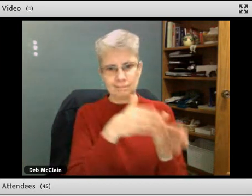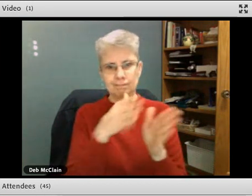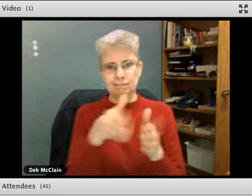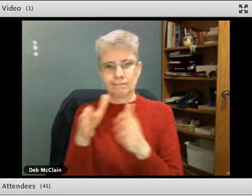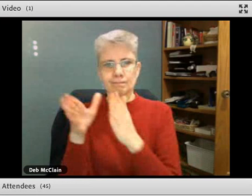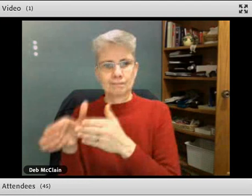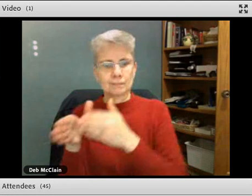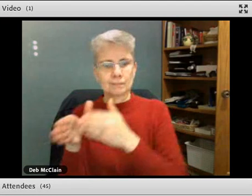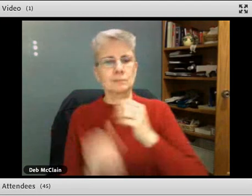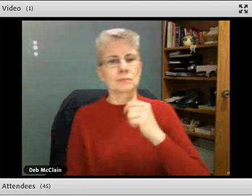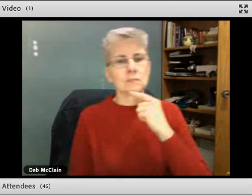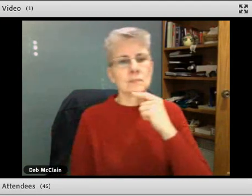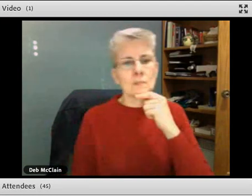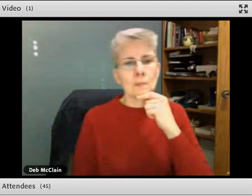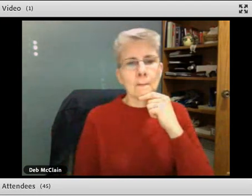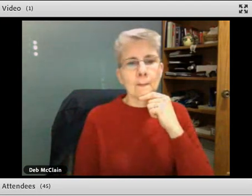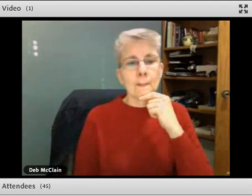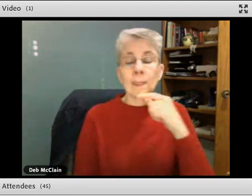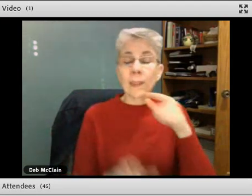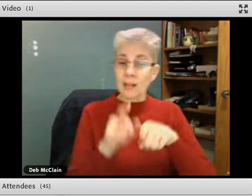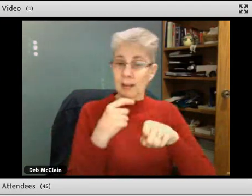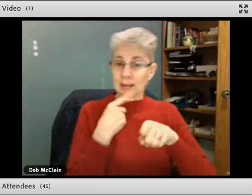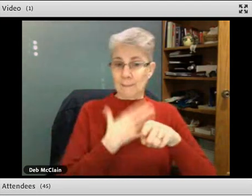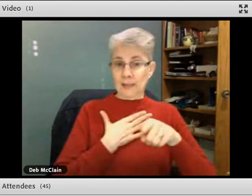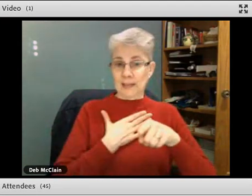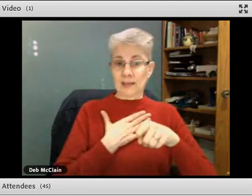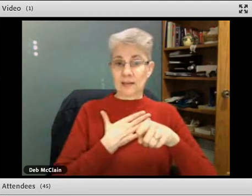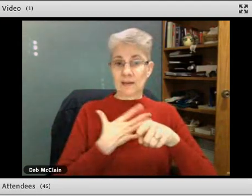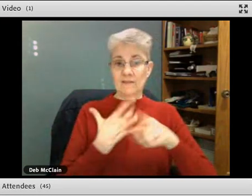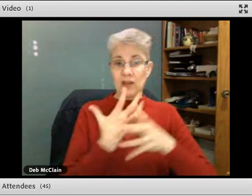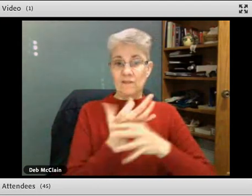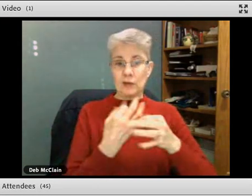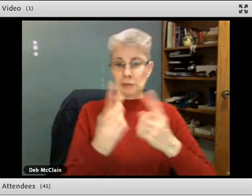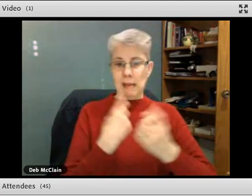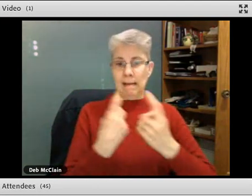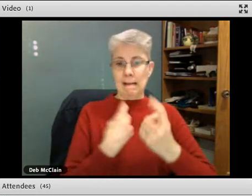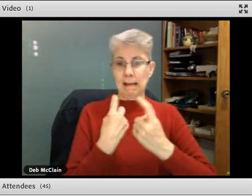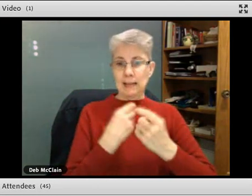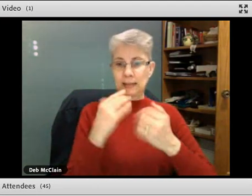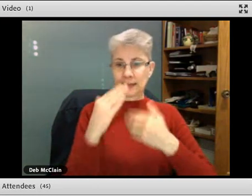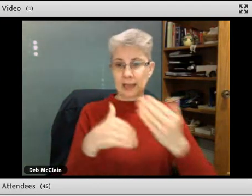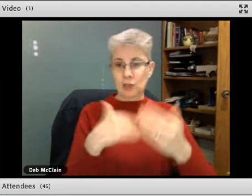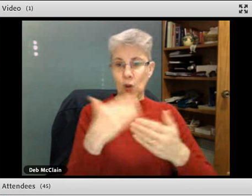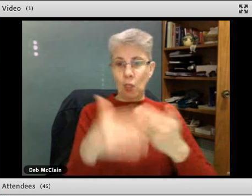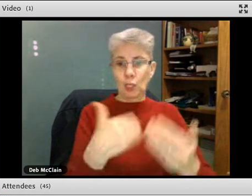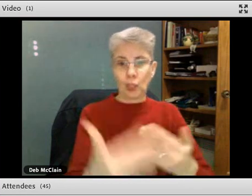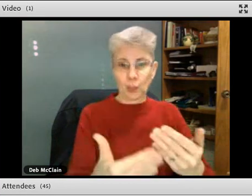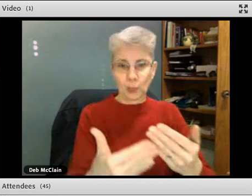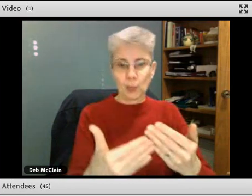And like I said, please feel free to ask questions as I go through, if something just doesn't make sense, you want me to stop and go back.